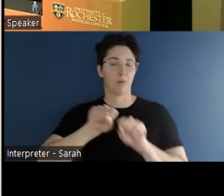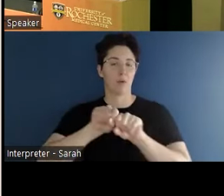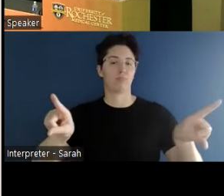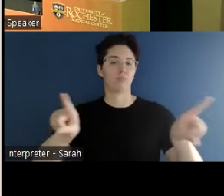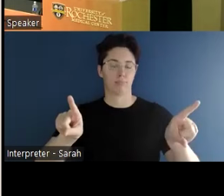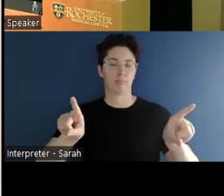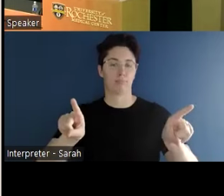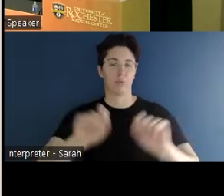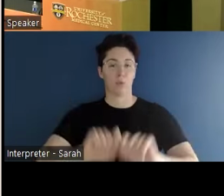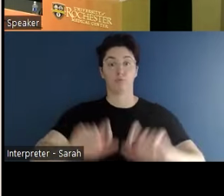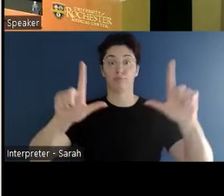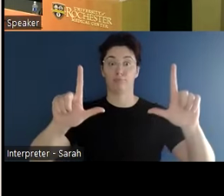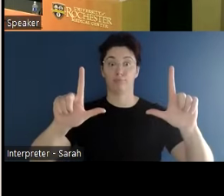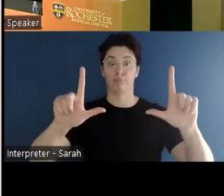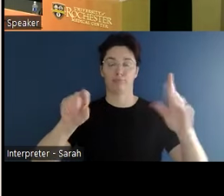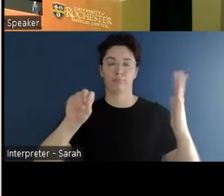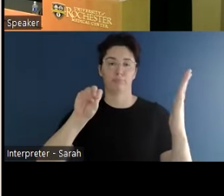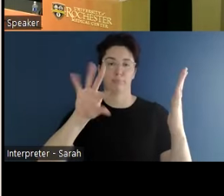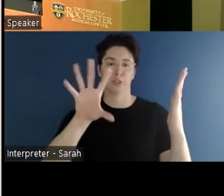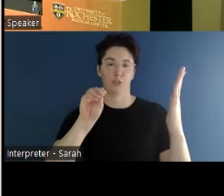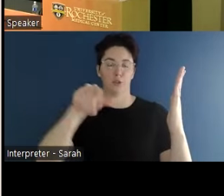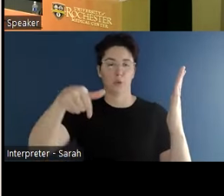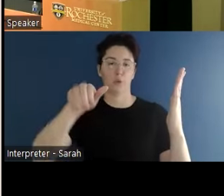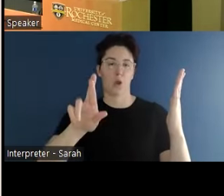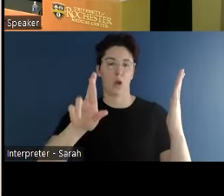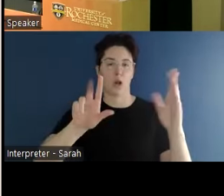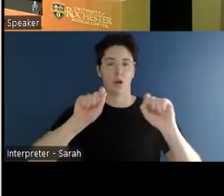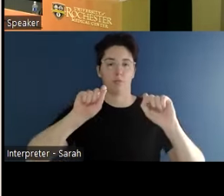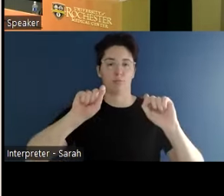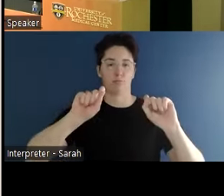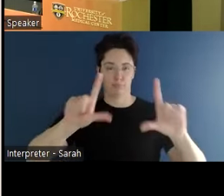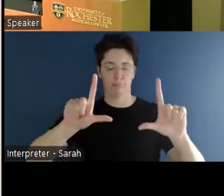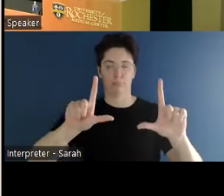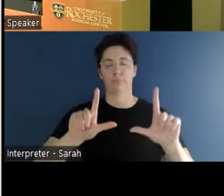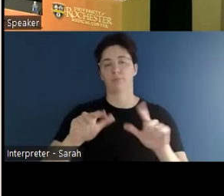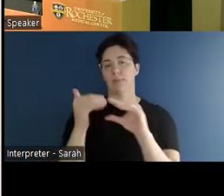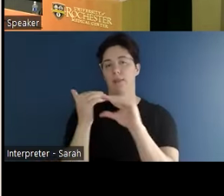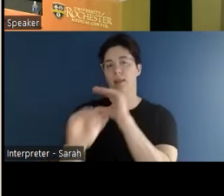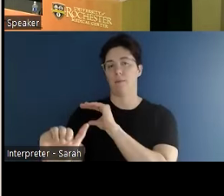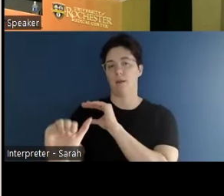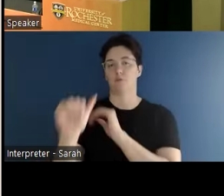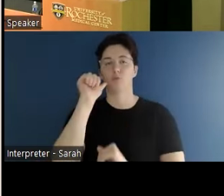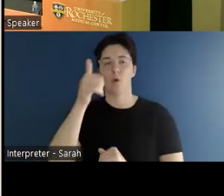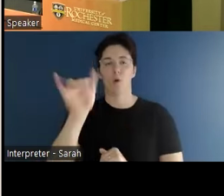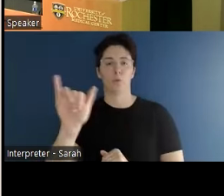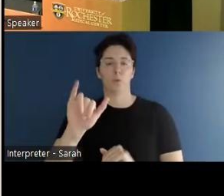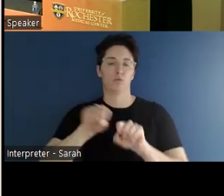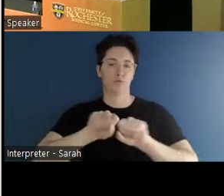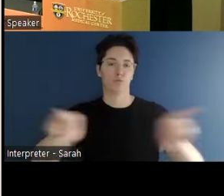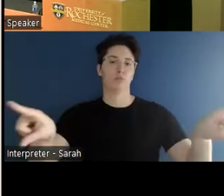a slide and a QR code and then an email tomorrow it's very important we get people's feedback about